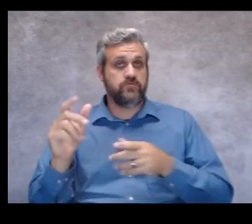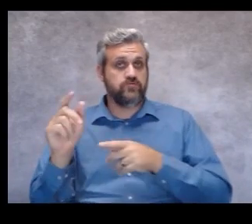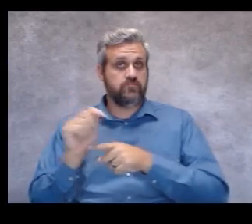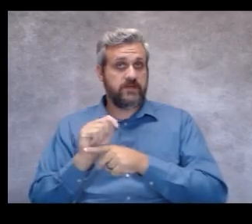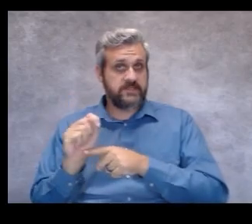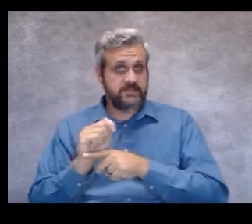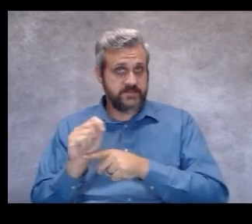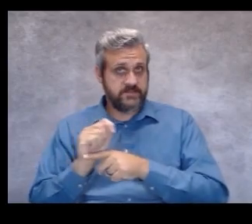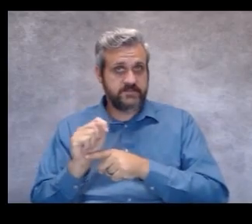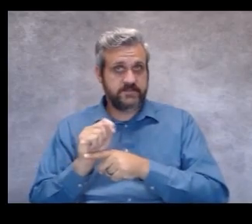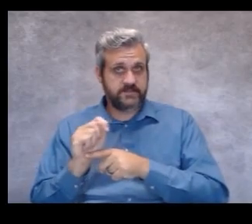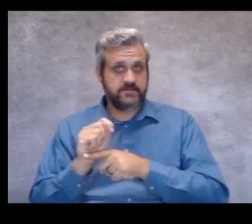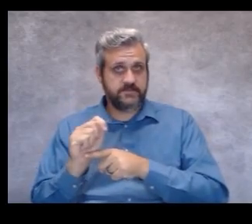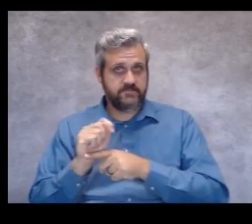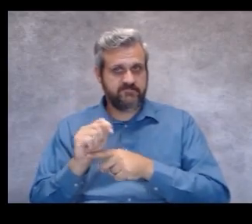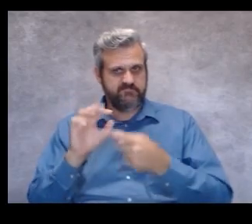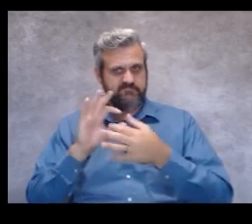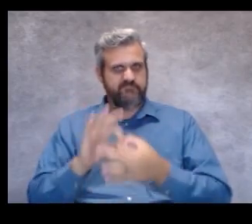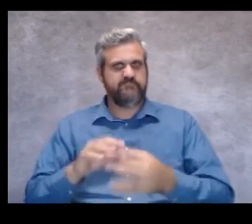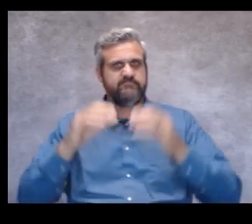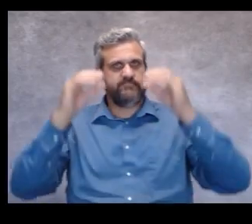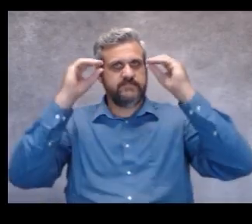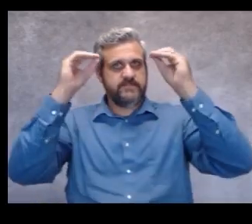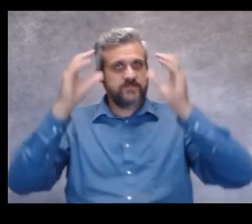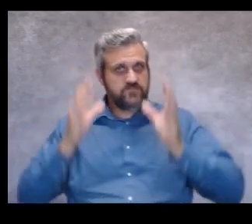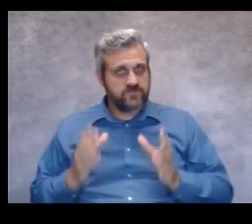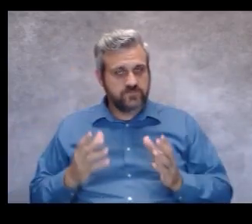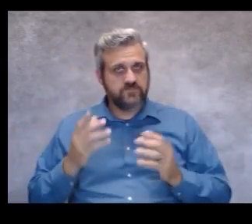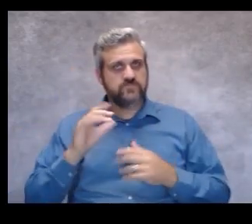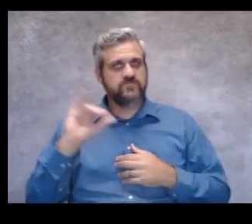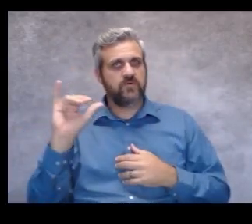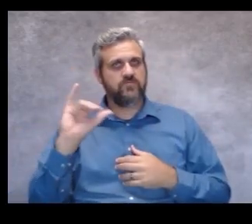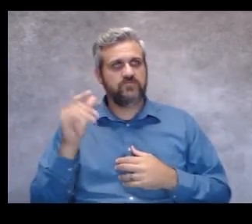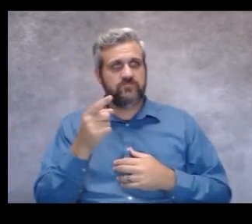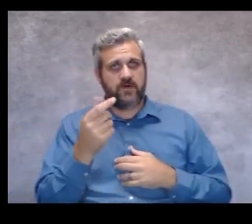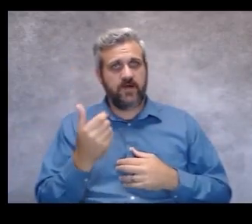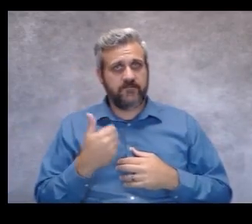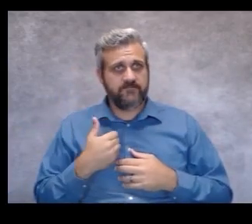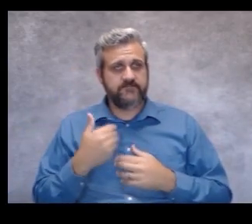training for educators. Uh it also has